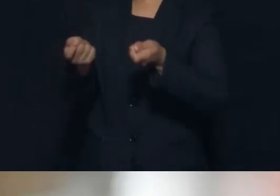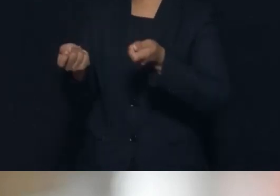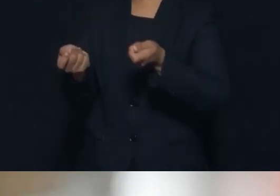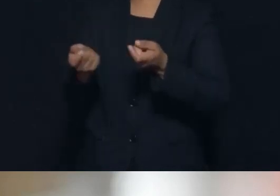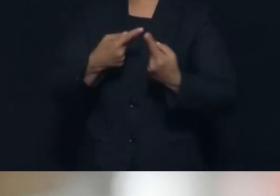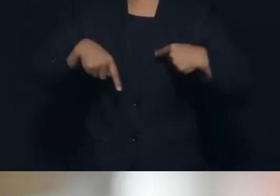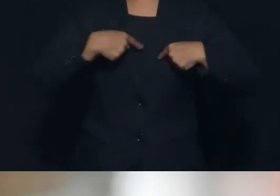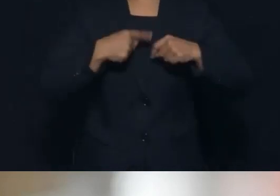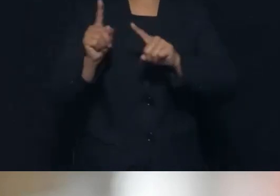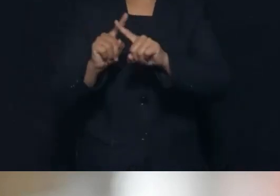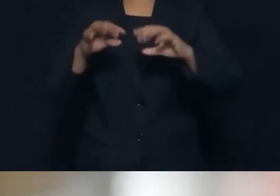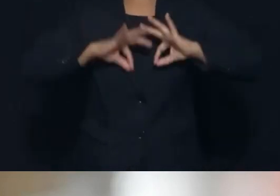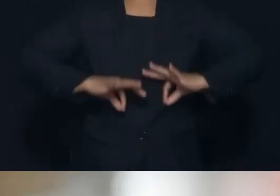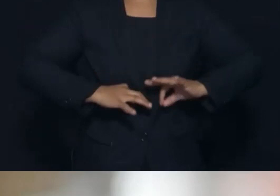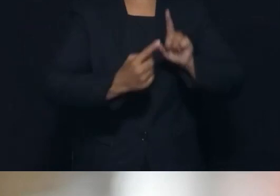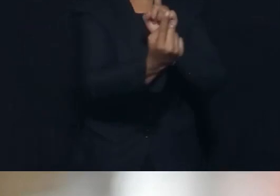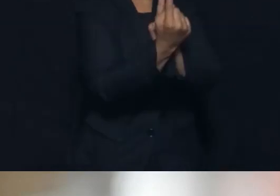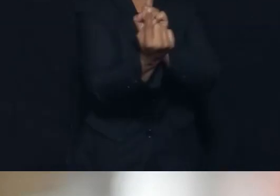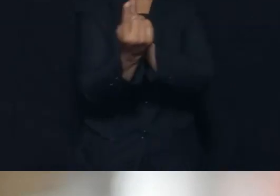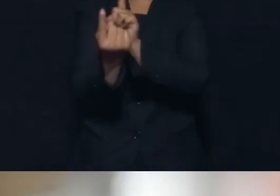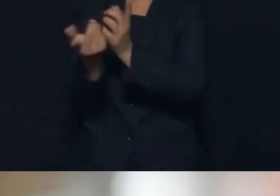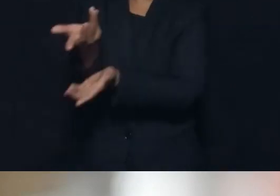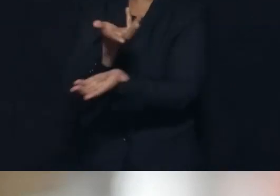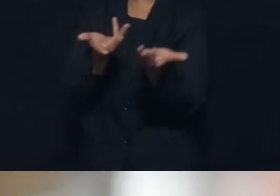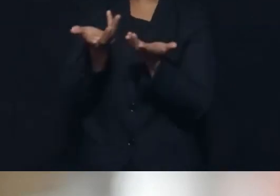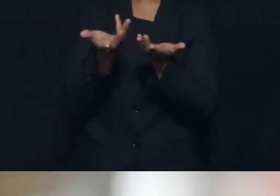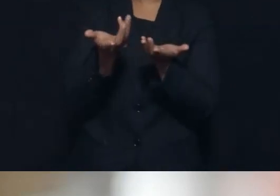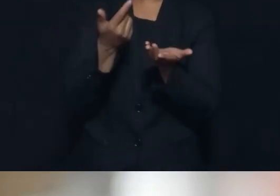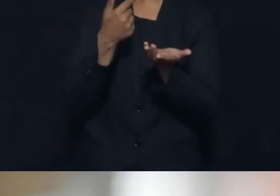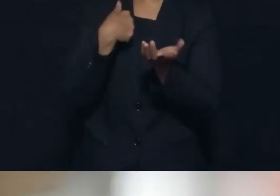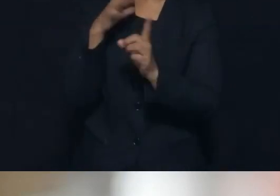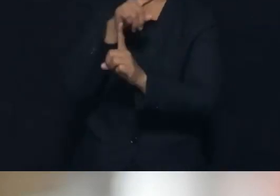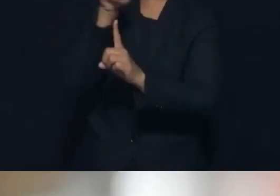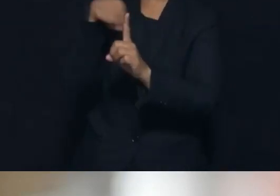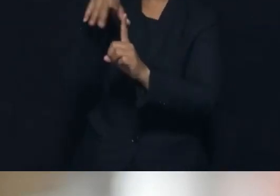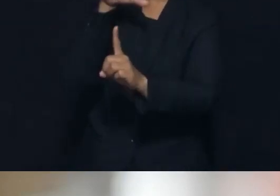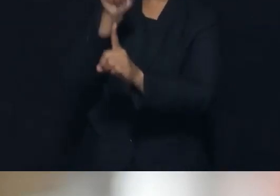I would be happy to have the EU to develop a fair enough system for this.